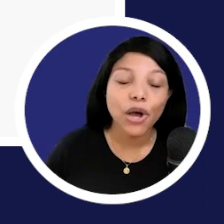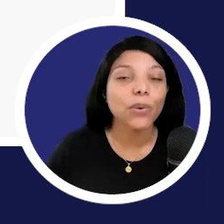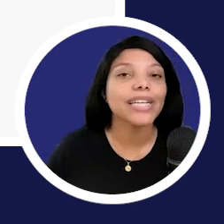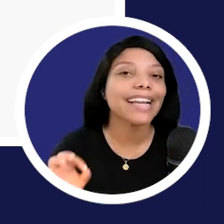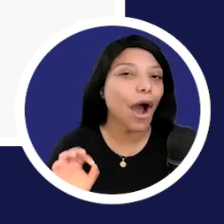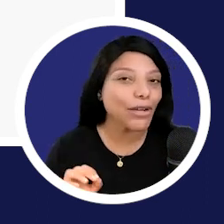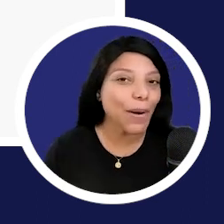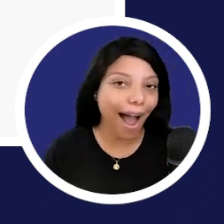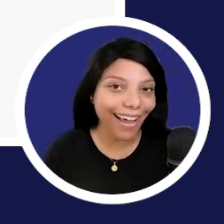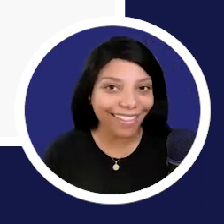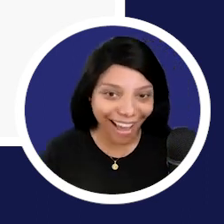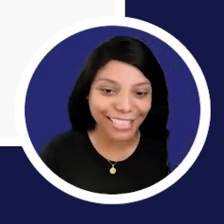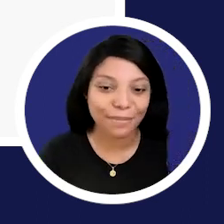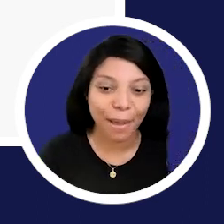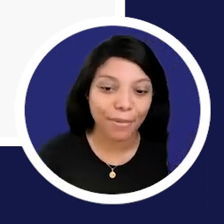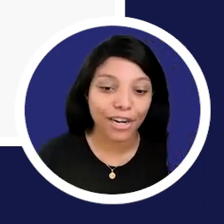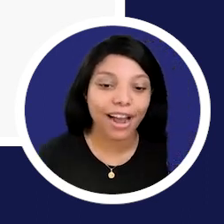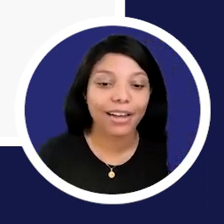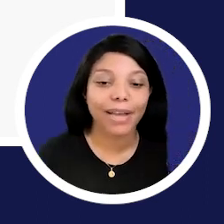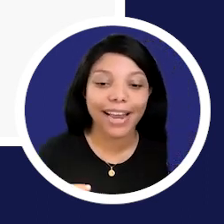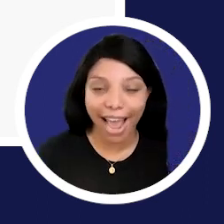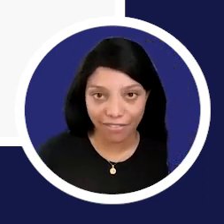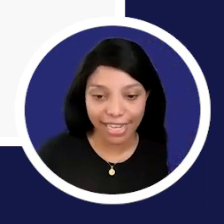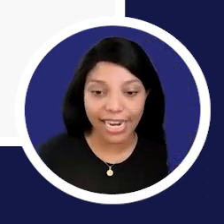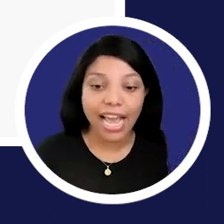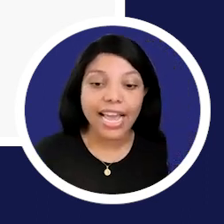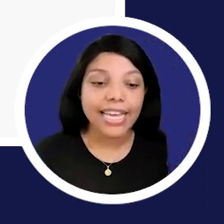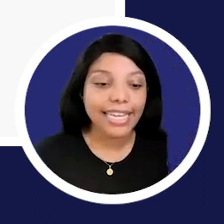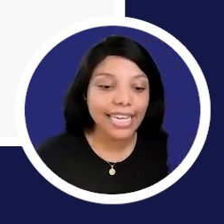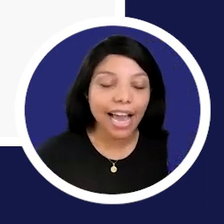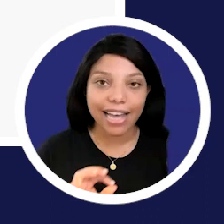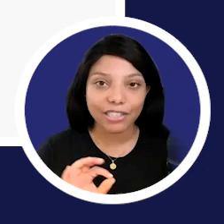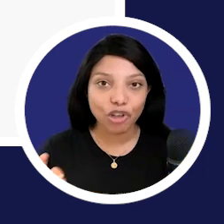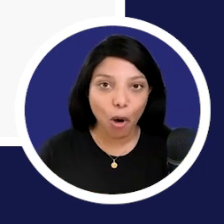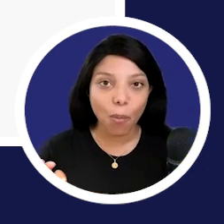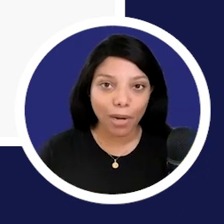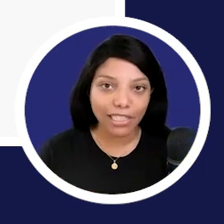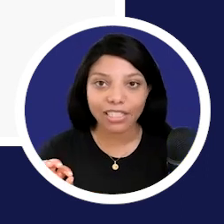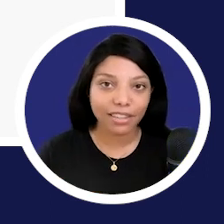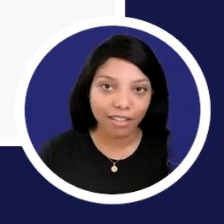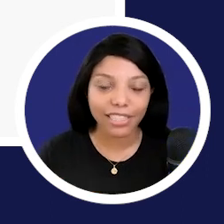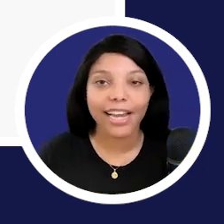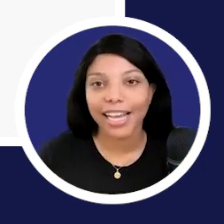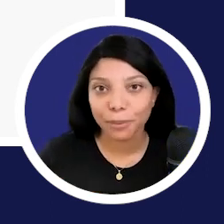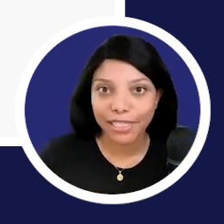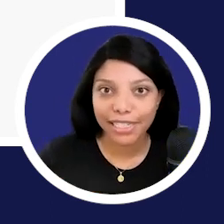who is an AudioEye A11iance member and Advocate. He has so much knowledge and expertise,